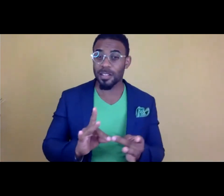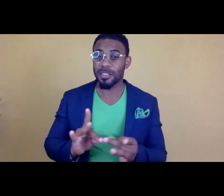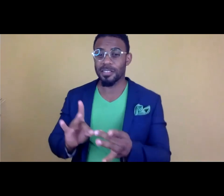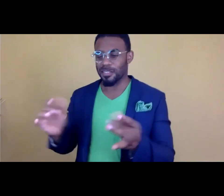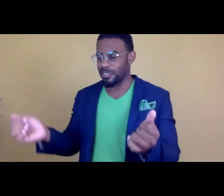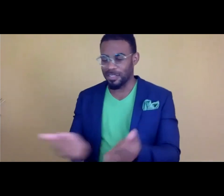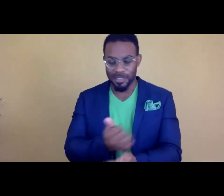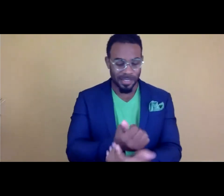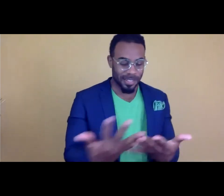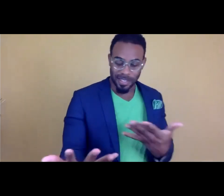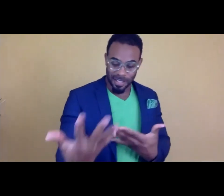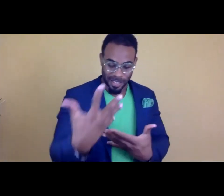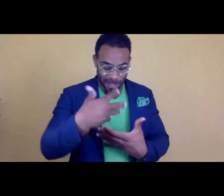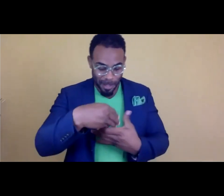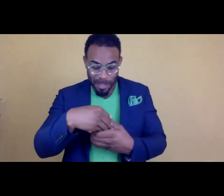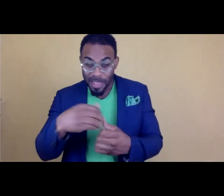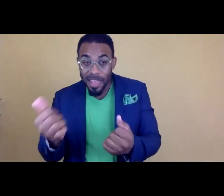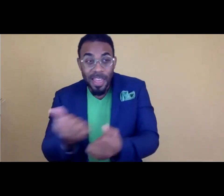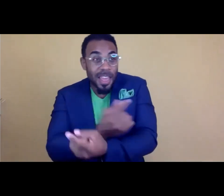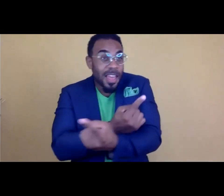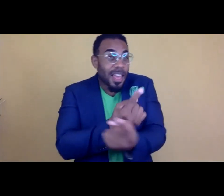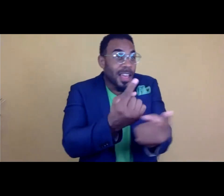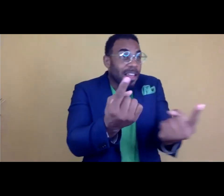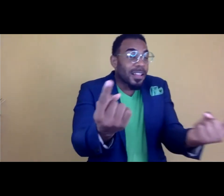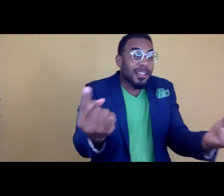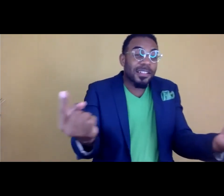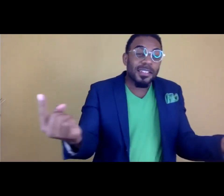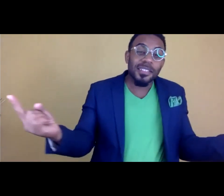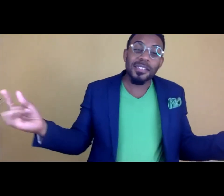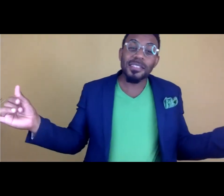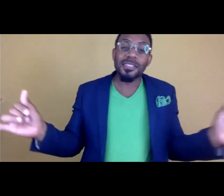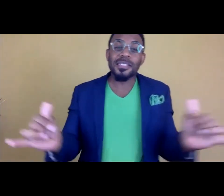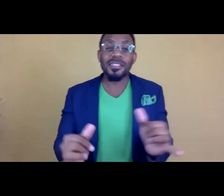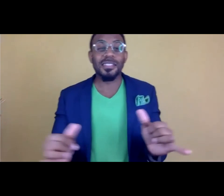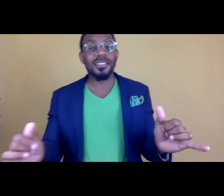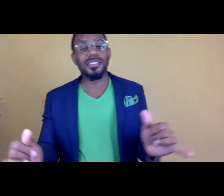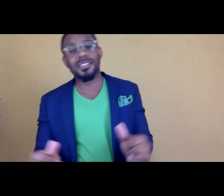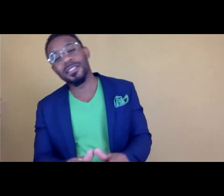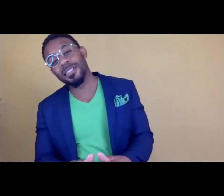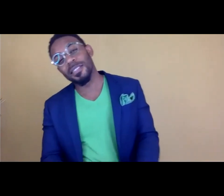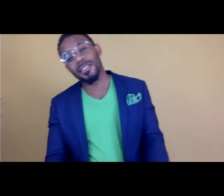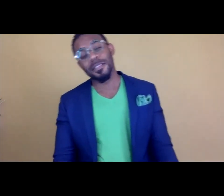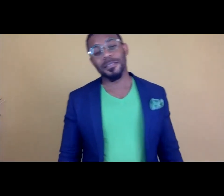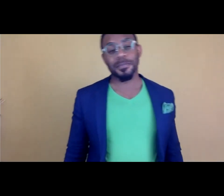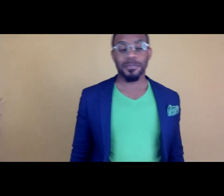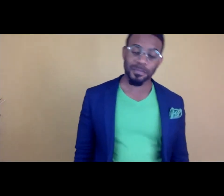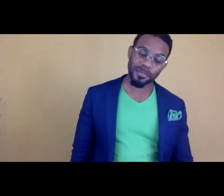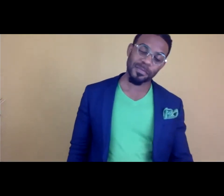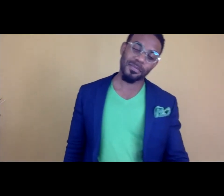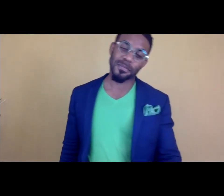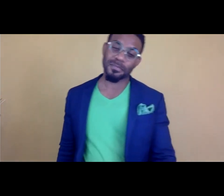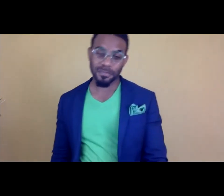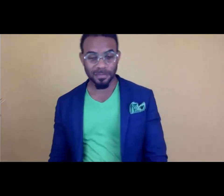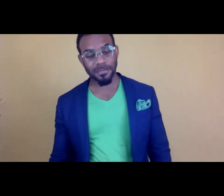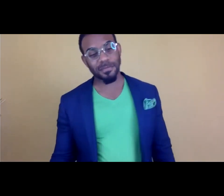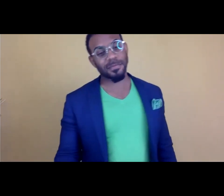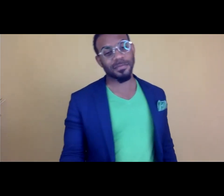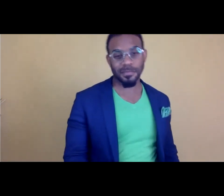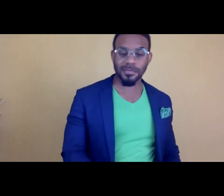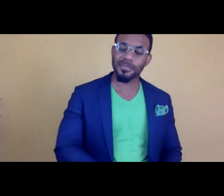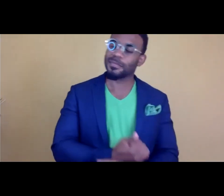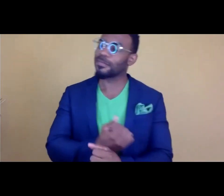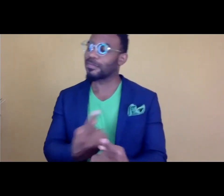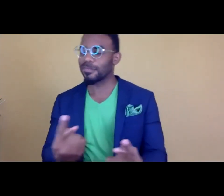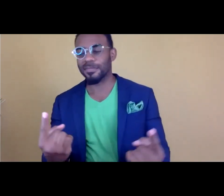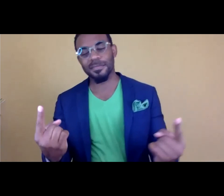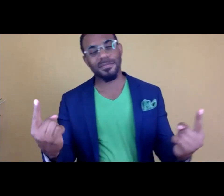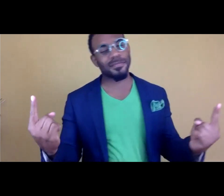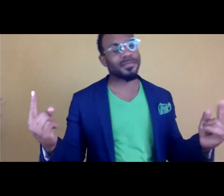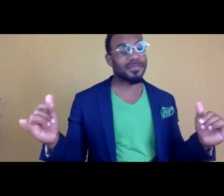Palabras que hablan de incluyendo a todos.